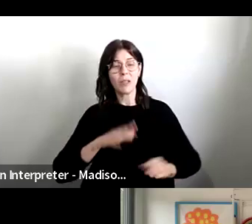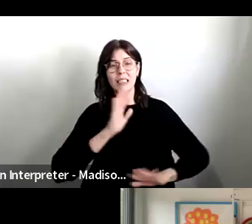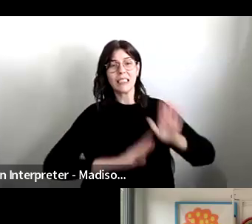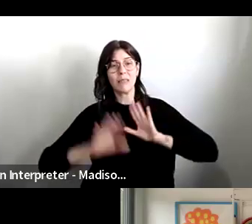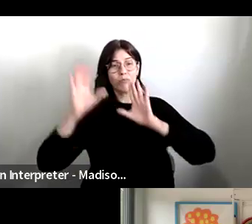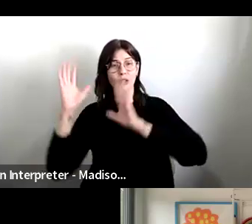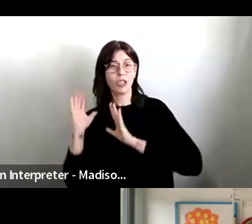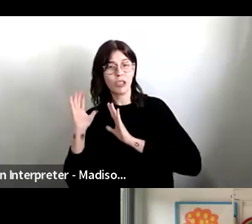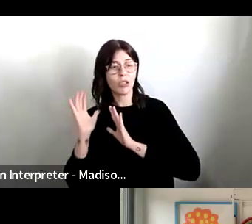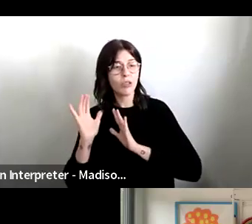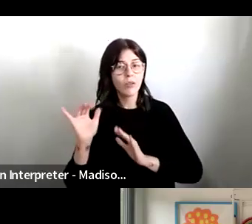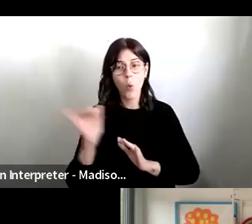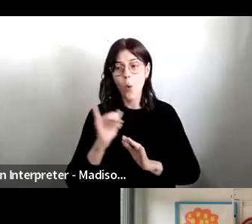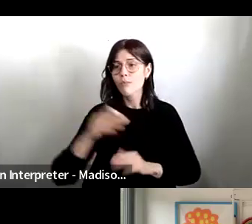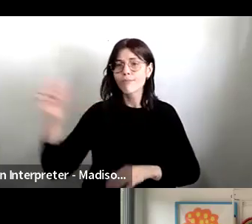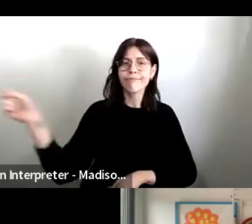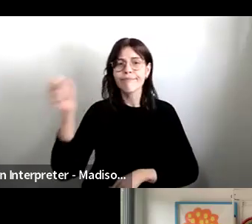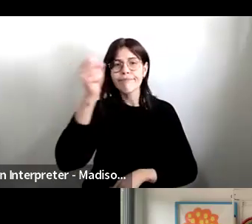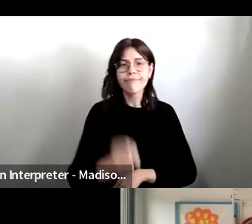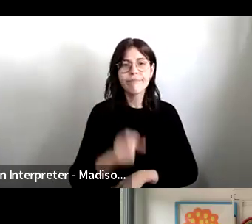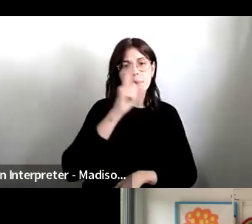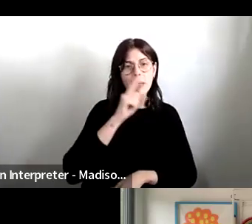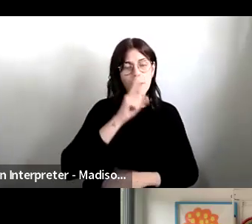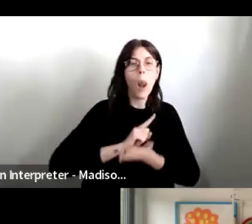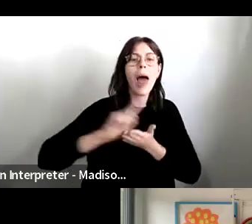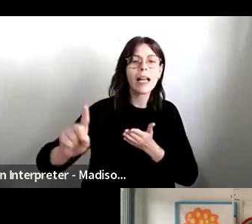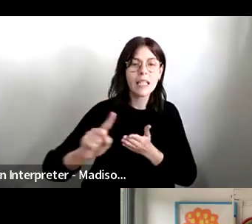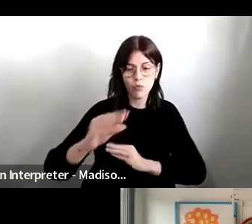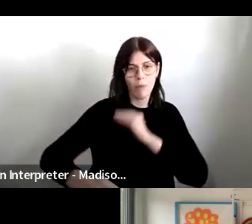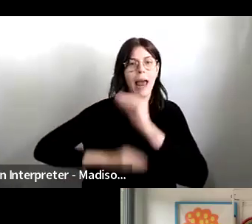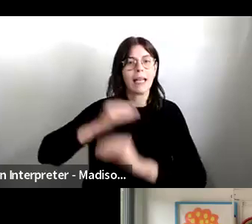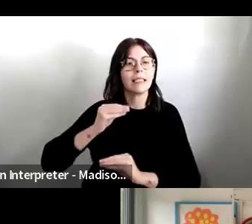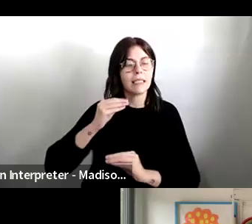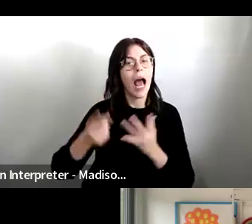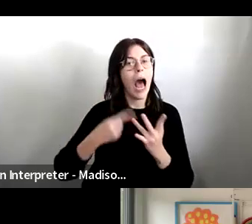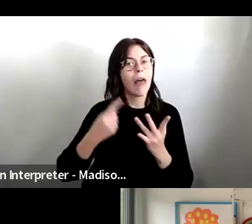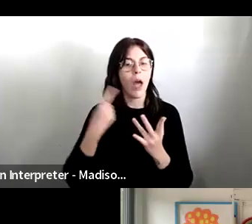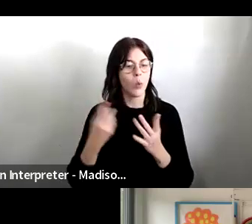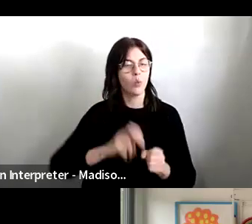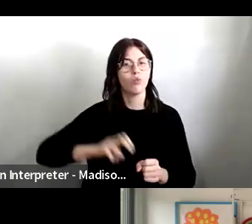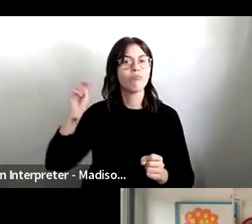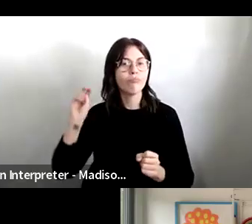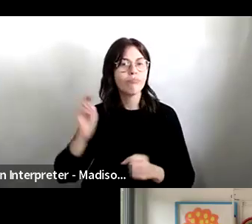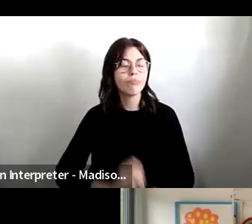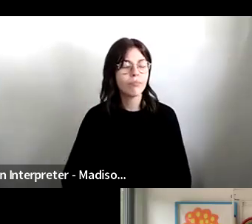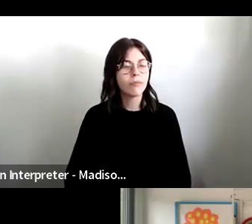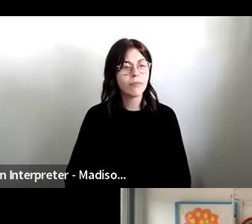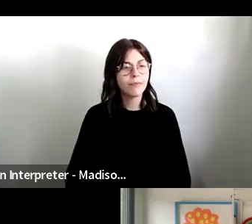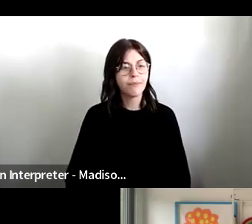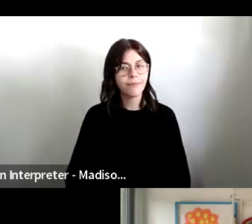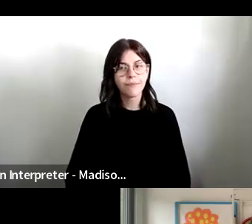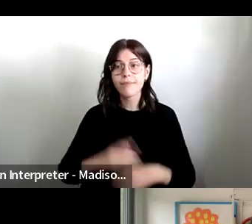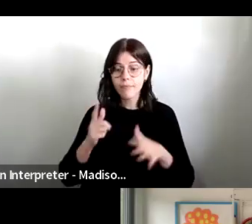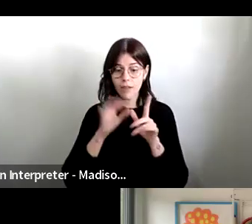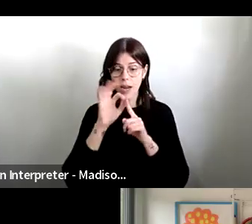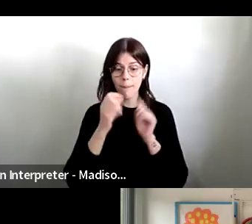in people later to the process. April, what about you? What are